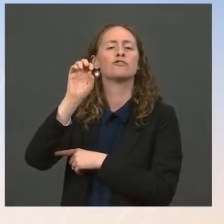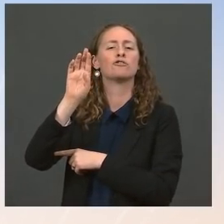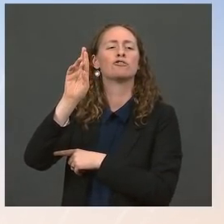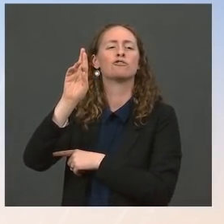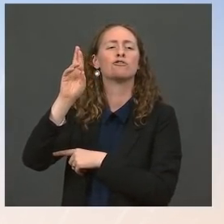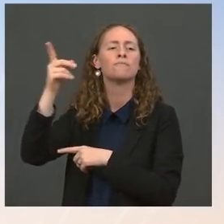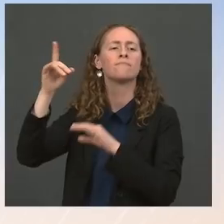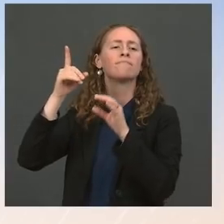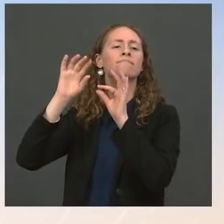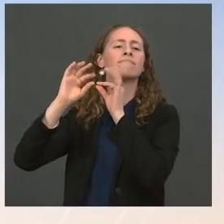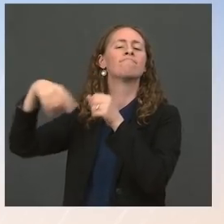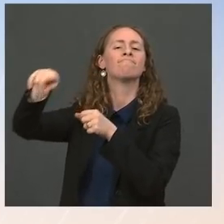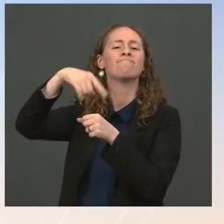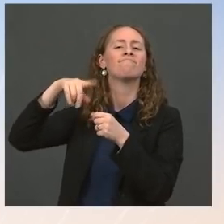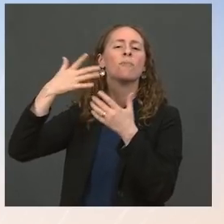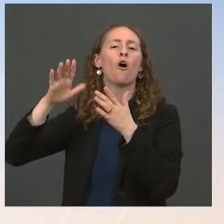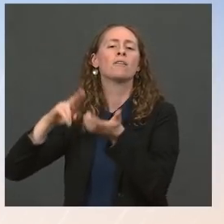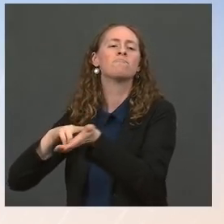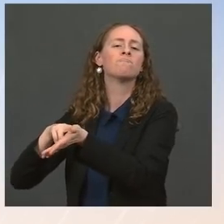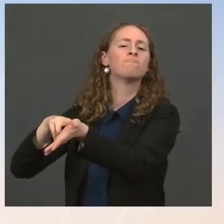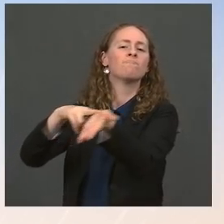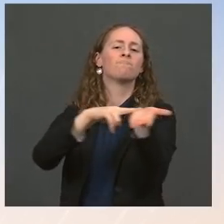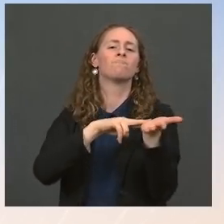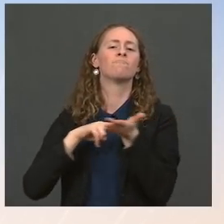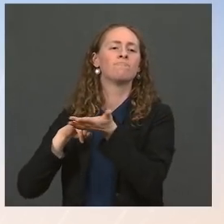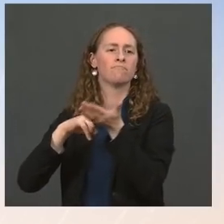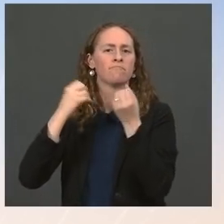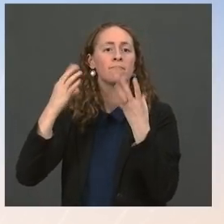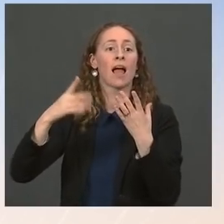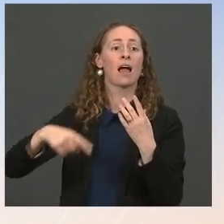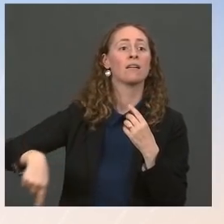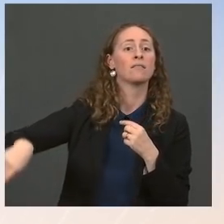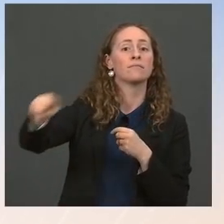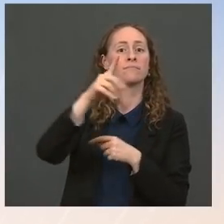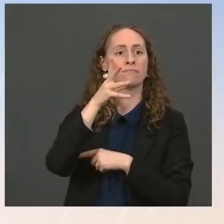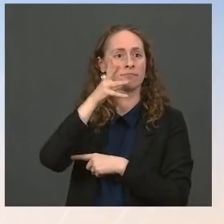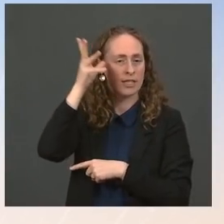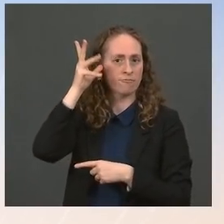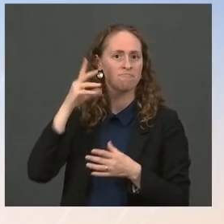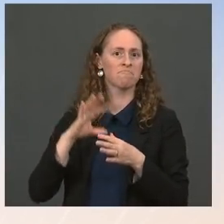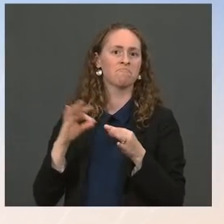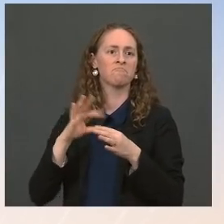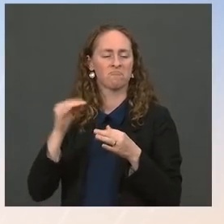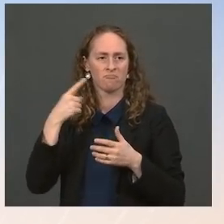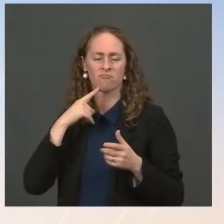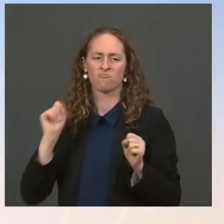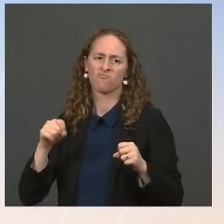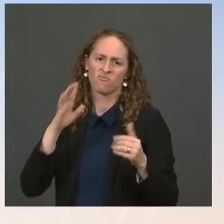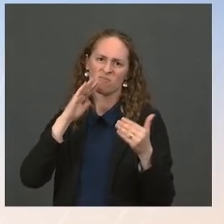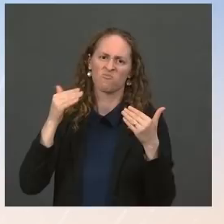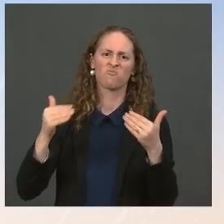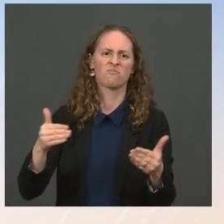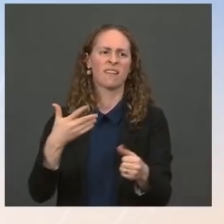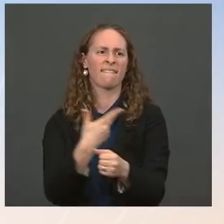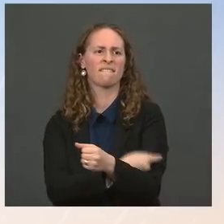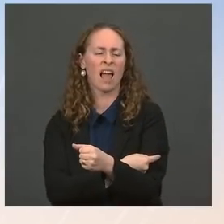32 percent of parents said they wanted to wait and see. You guys have been doing this now for nine months to try and encourage adults to get vaccinated.